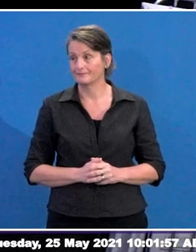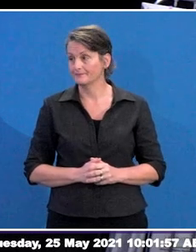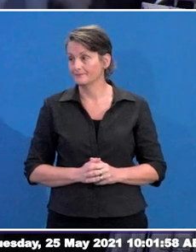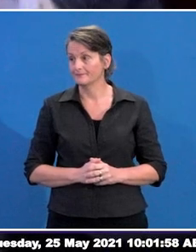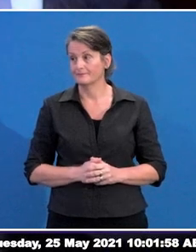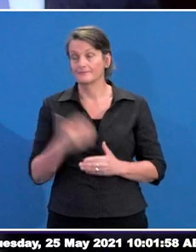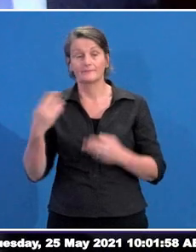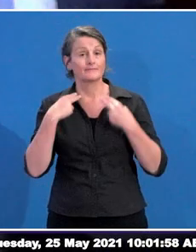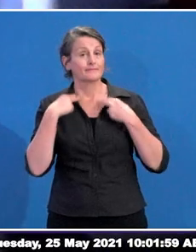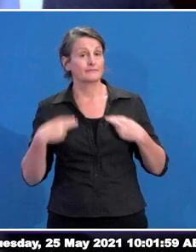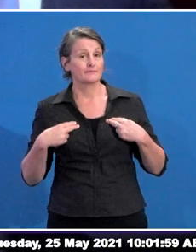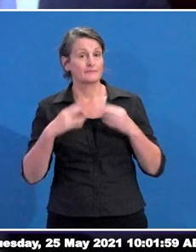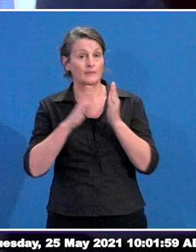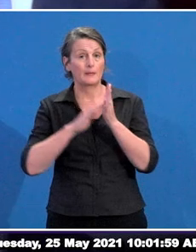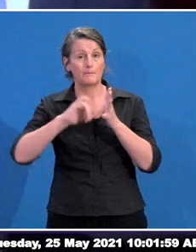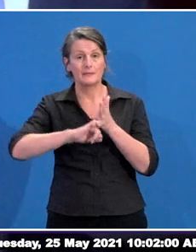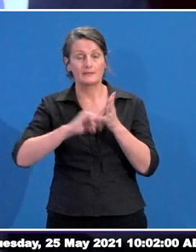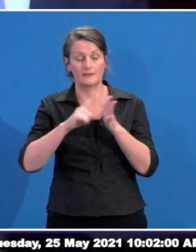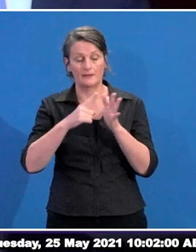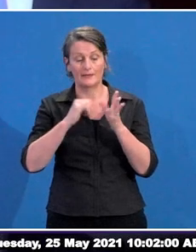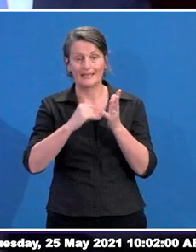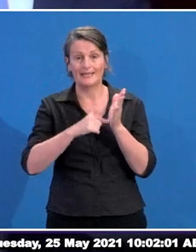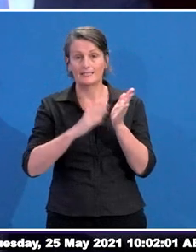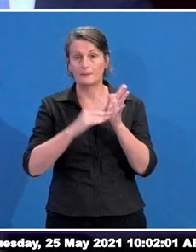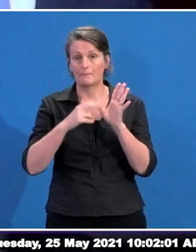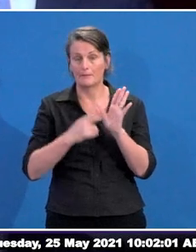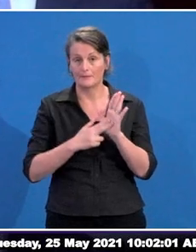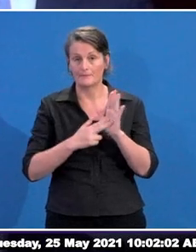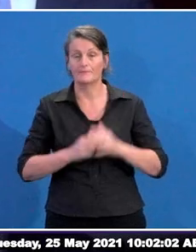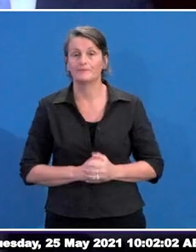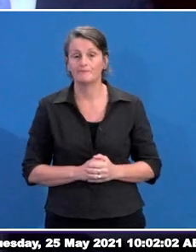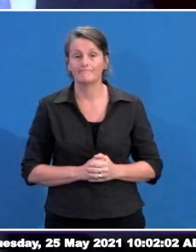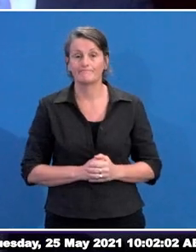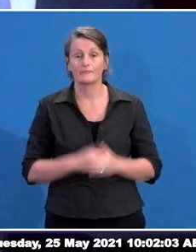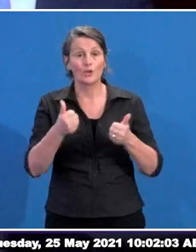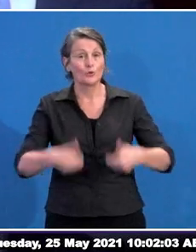Thank you, Commissioners. And good morning to everyone following the proceedings on the webcast.